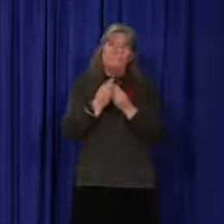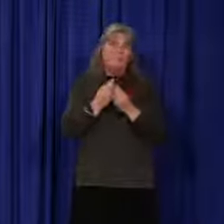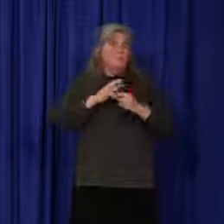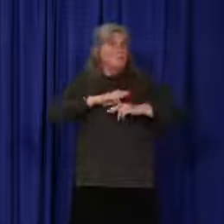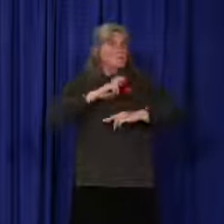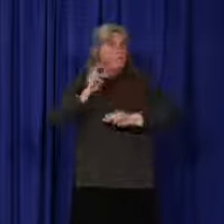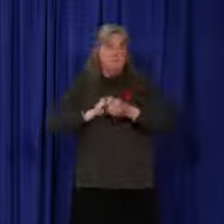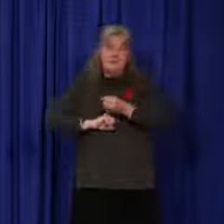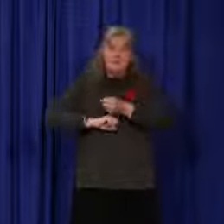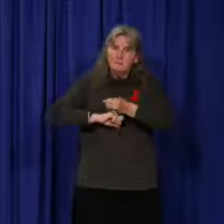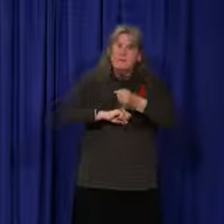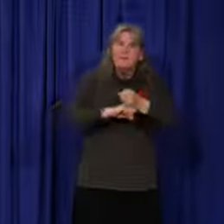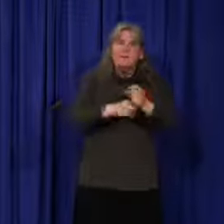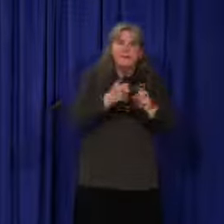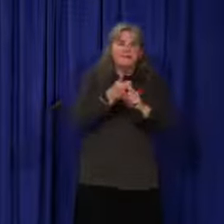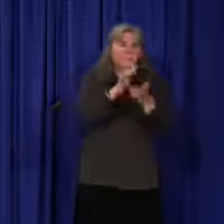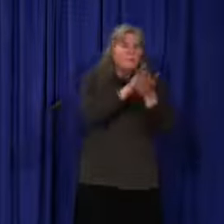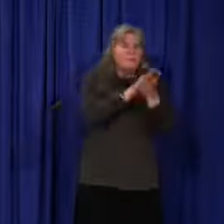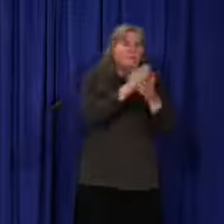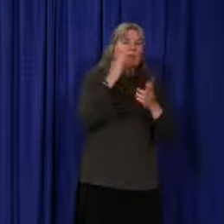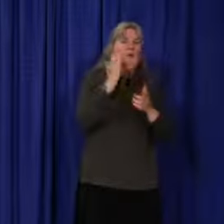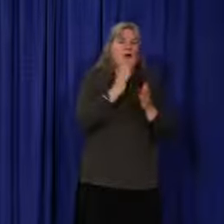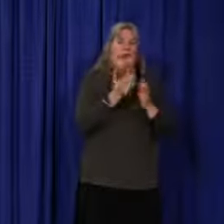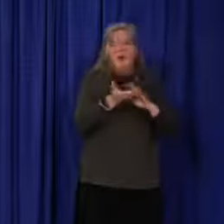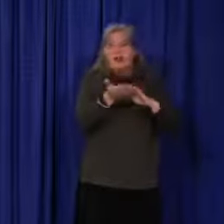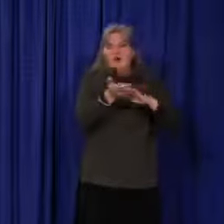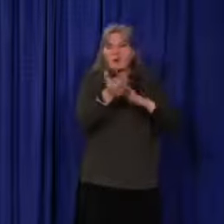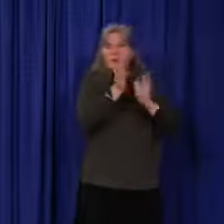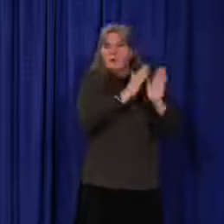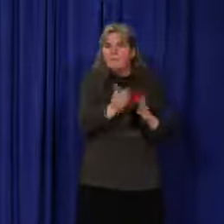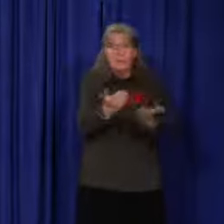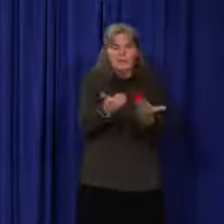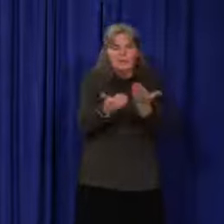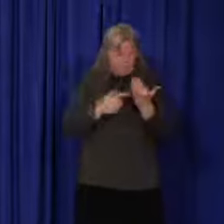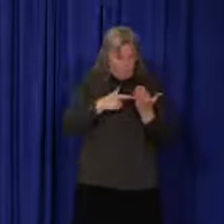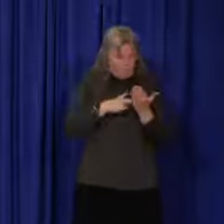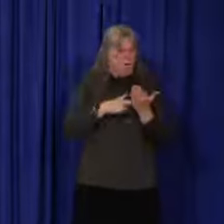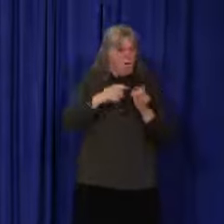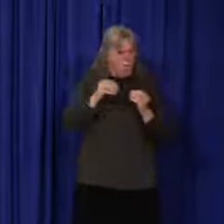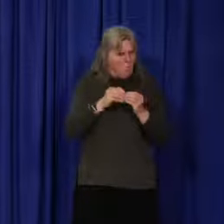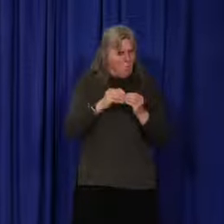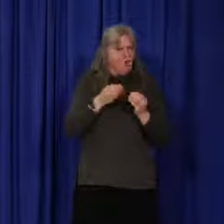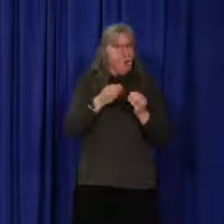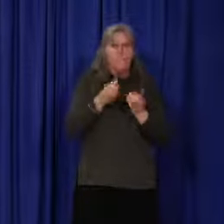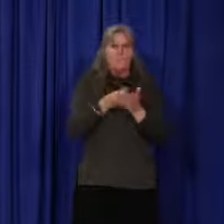And I have asked you this before. And hopefully you can give me an answer here. Just in regards to overall COVID spending.